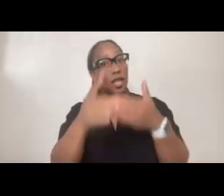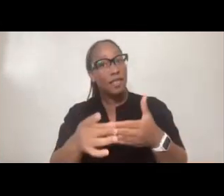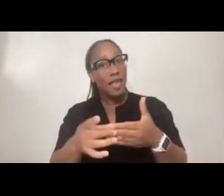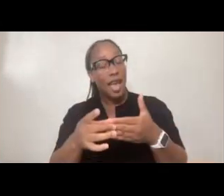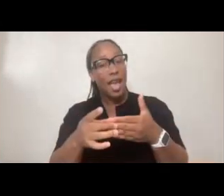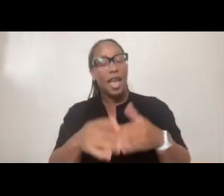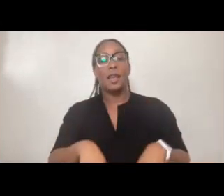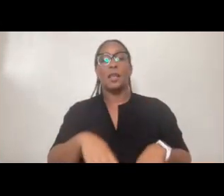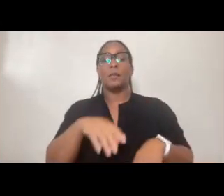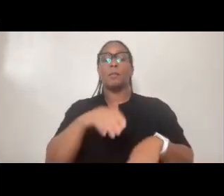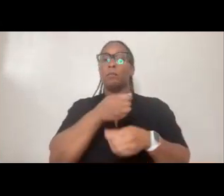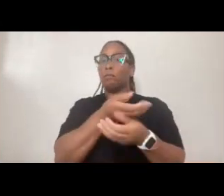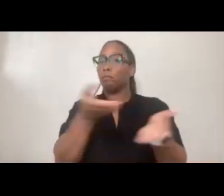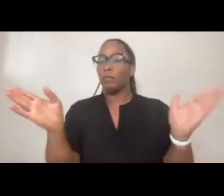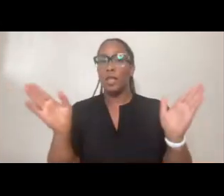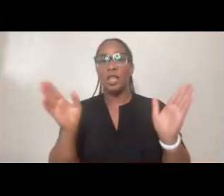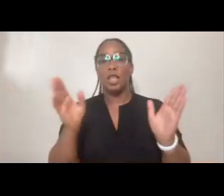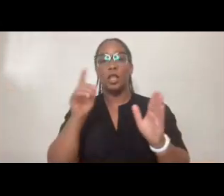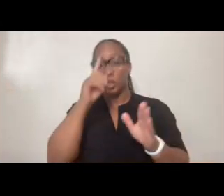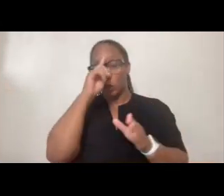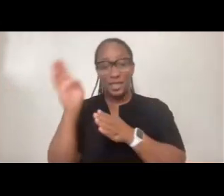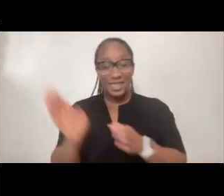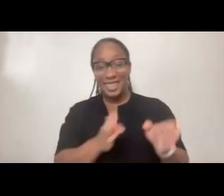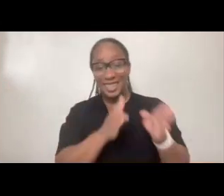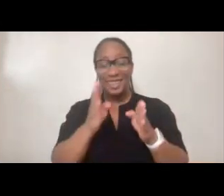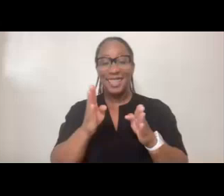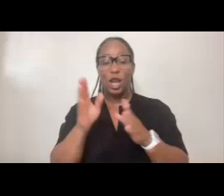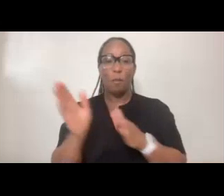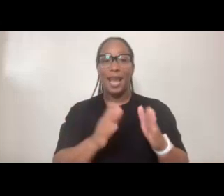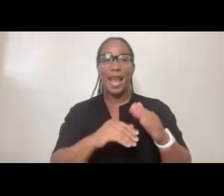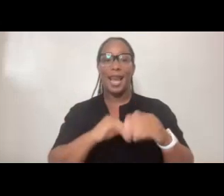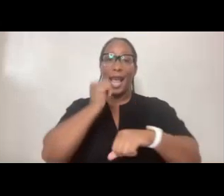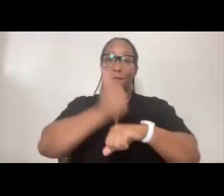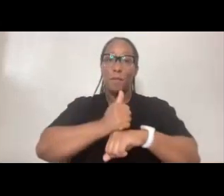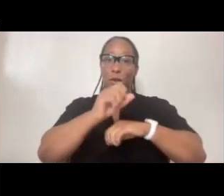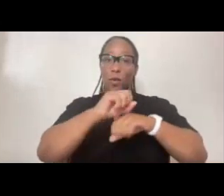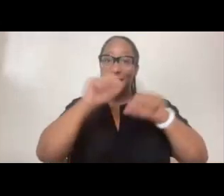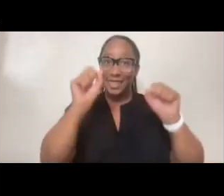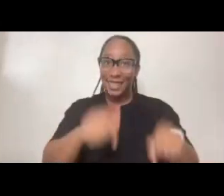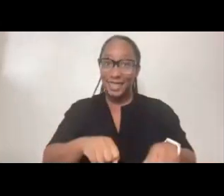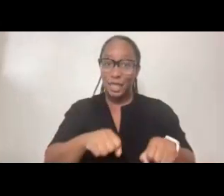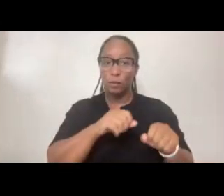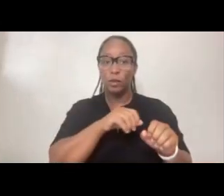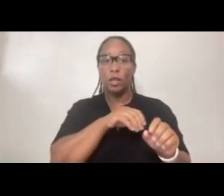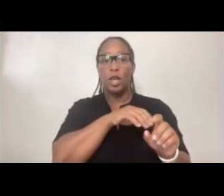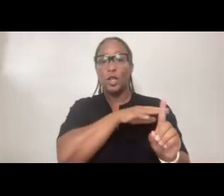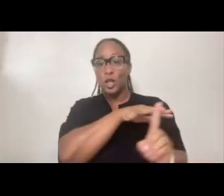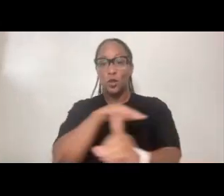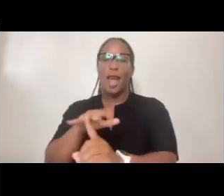I mean enterprise wide strategic planning and built systems. To track real world impacts.